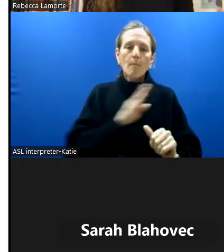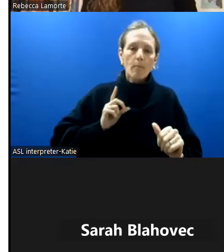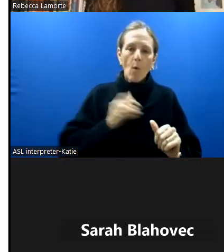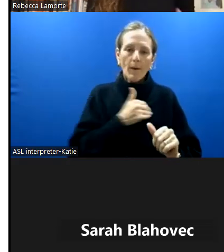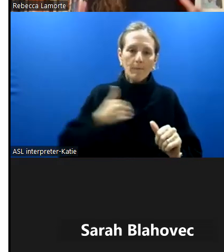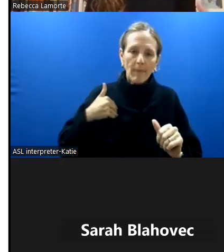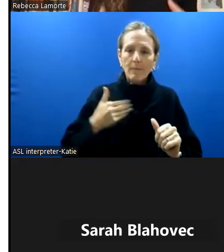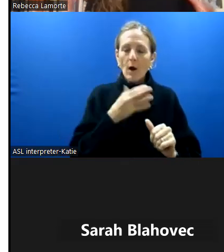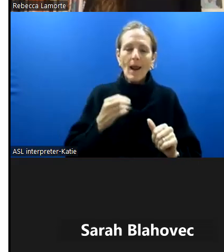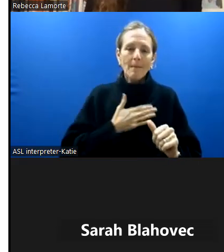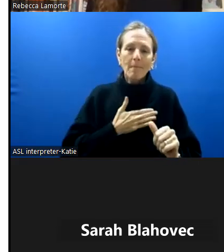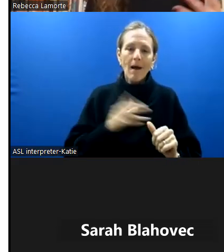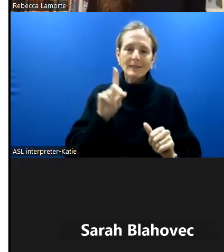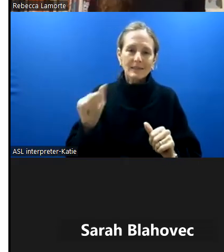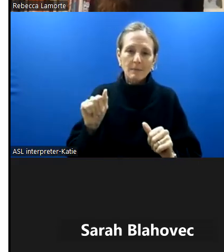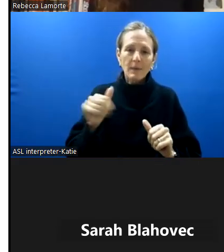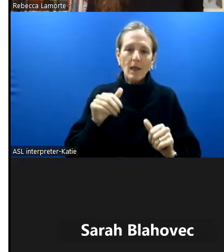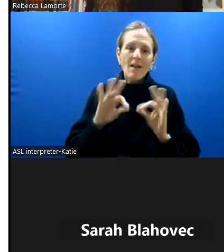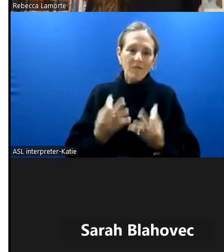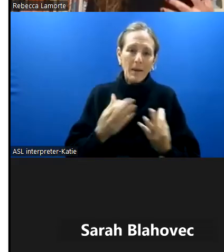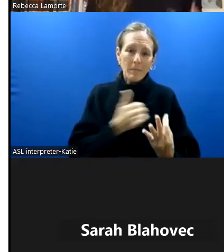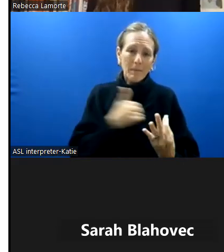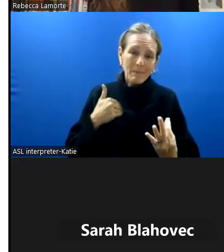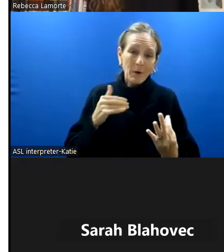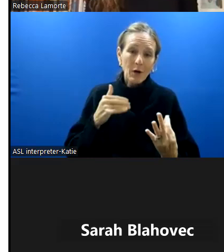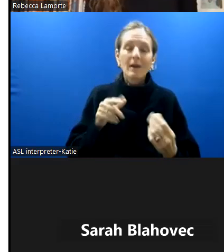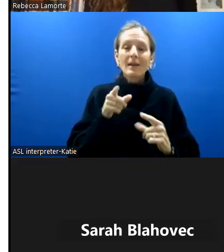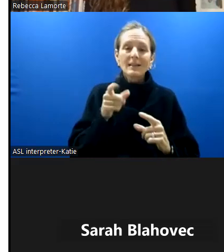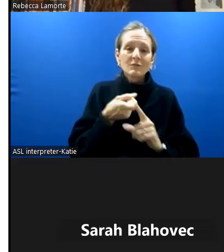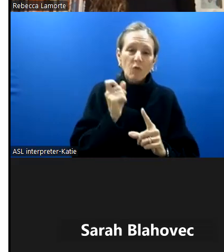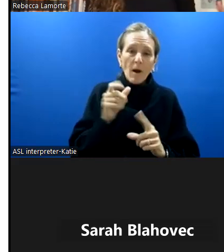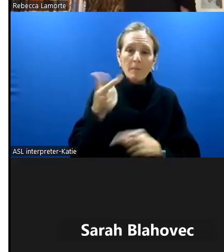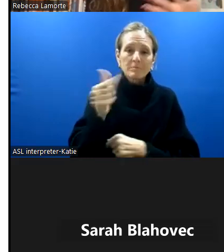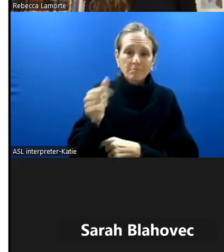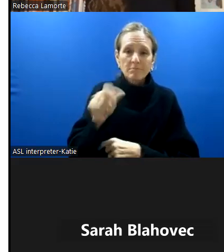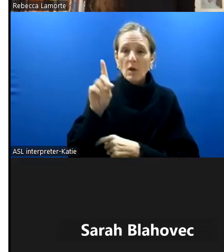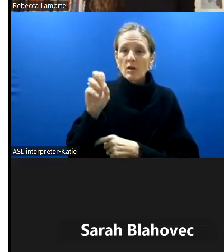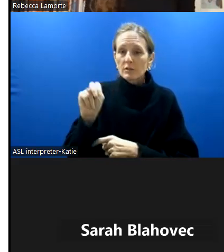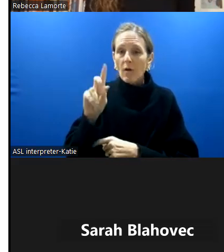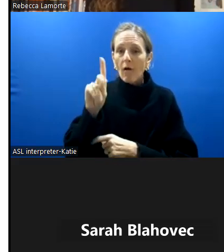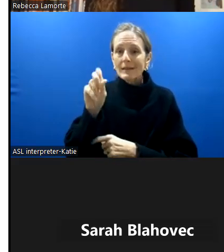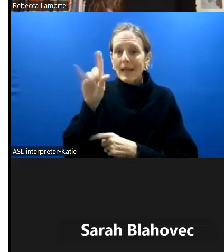as my Disability Victory family member, Dom Kelly, who comes from Georgia and is doing amazing work with New Disabled South,